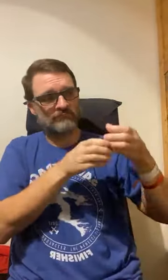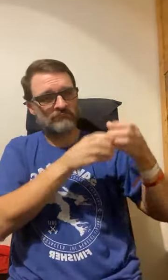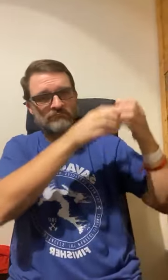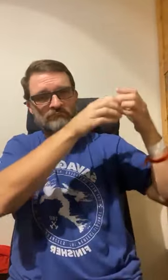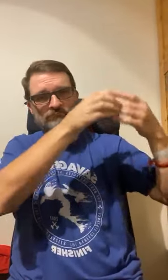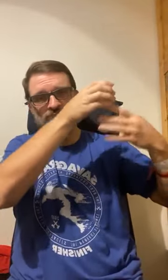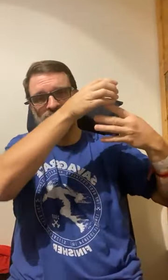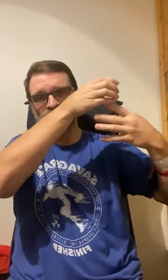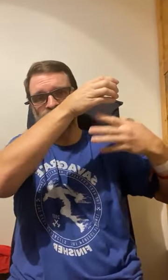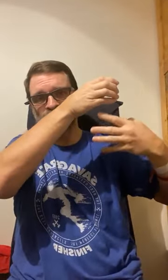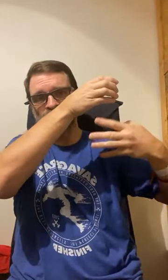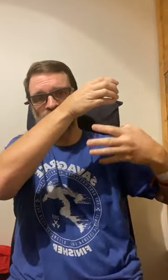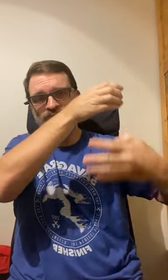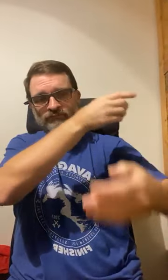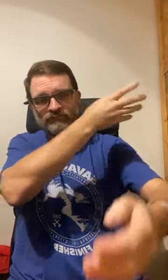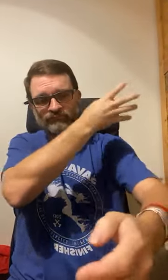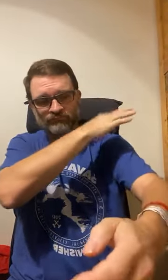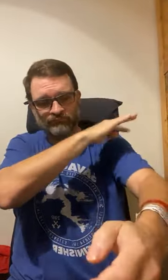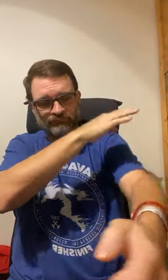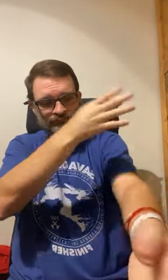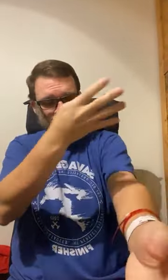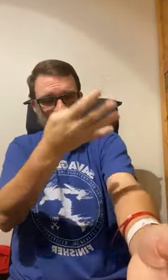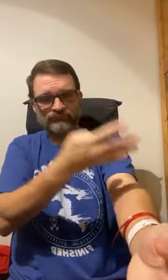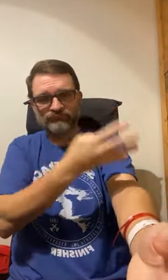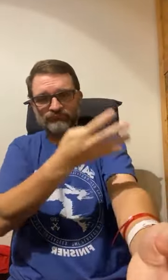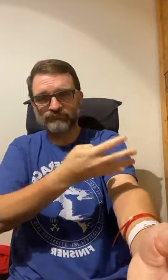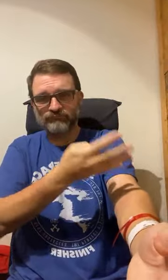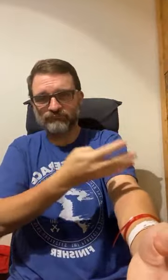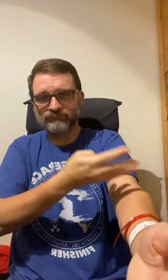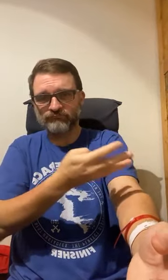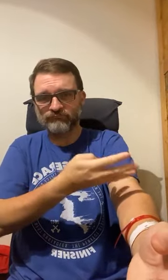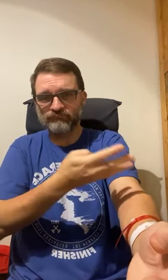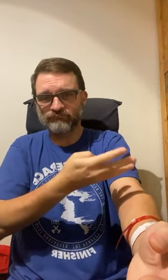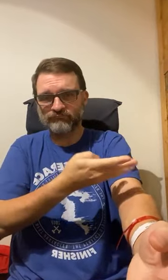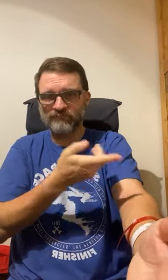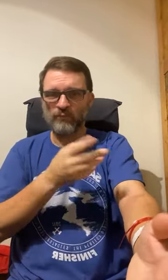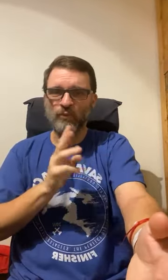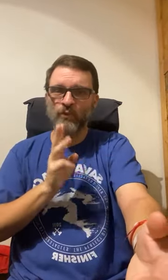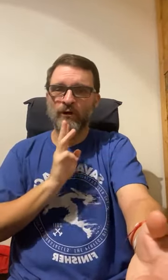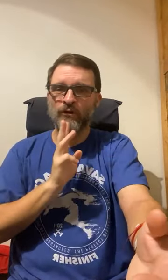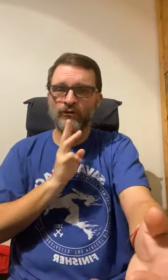IV bag dripping with medicine to your arm